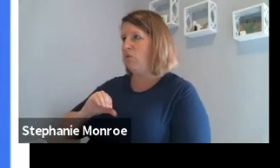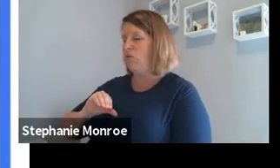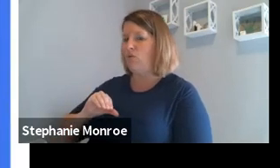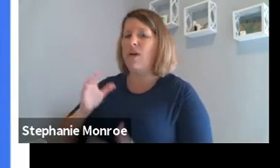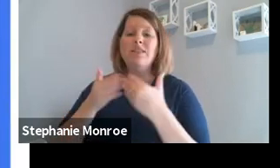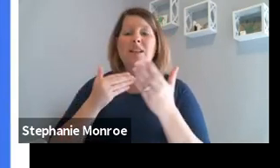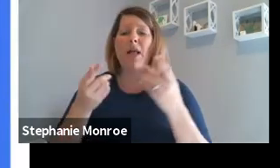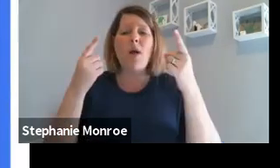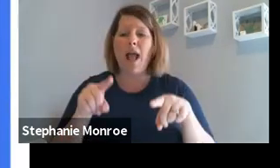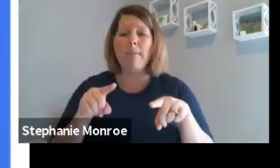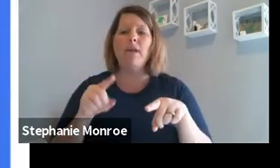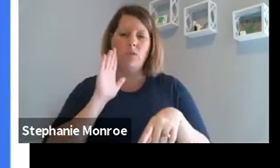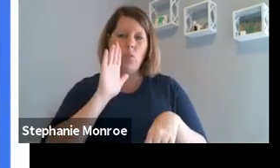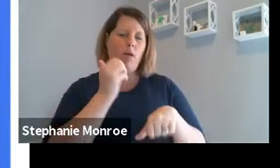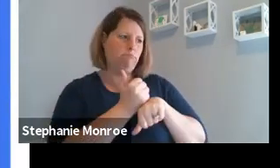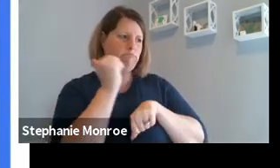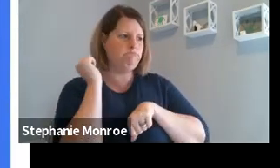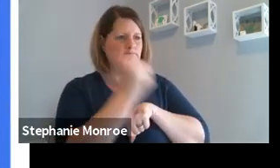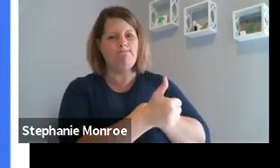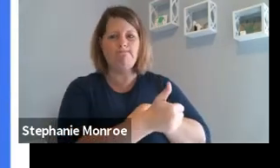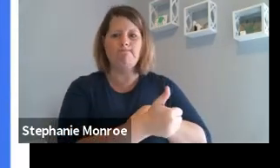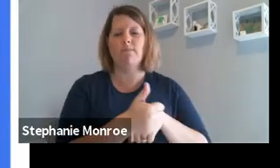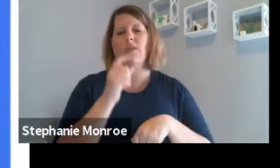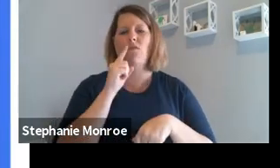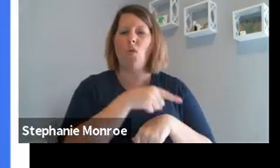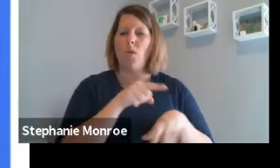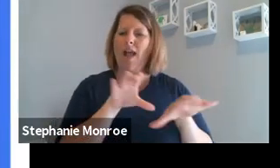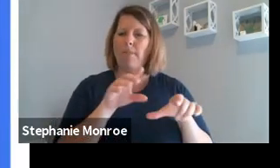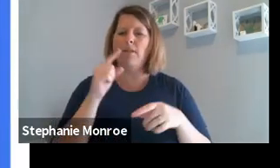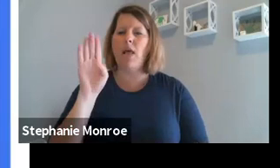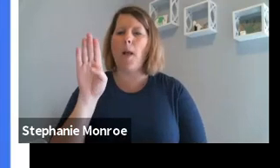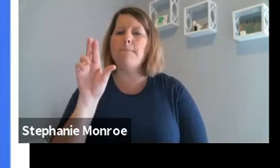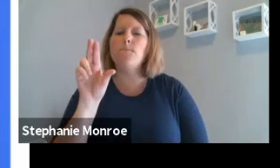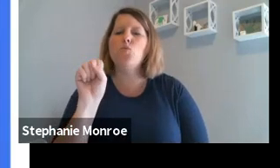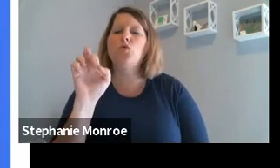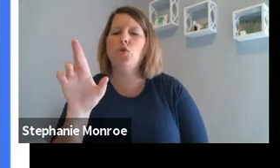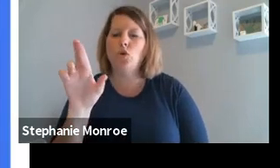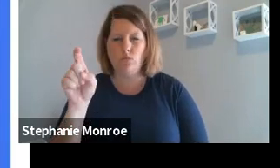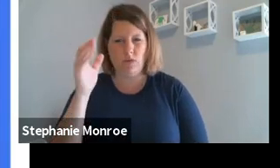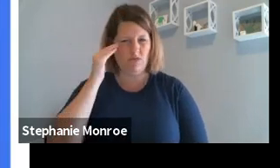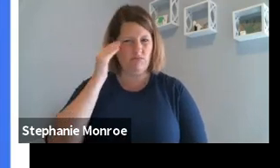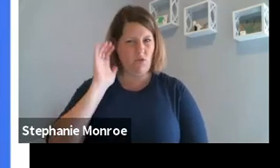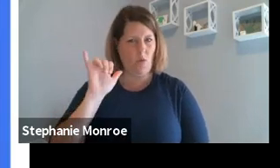will be blamed for the actions that were brought about by the abuser. We need to be aware of that. Break-up panic.